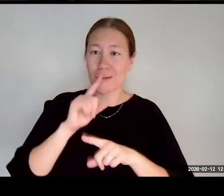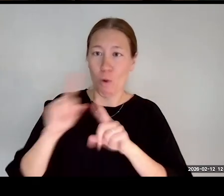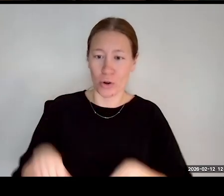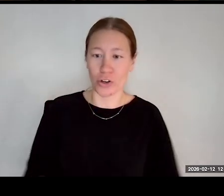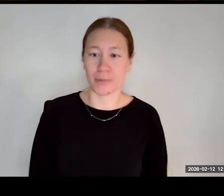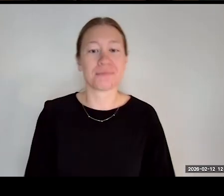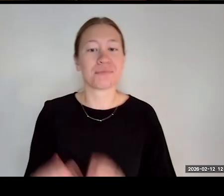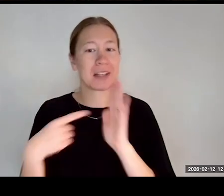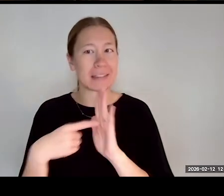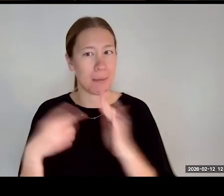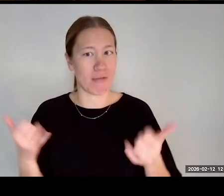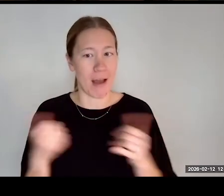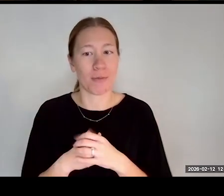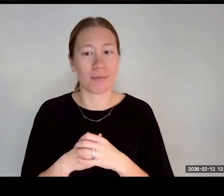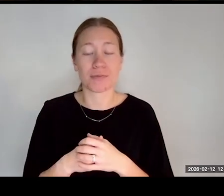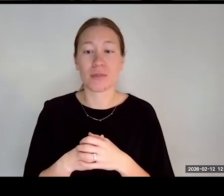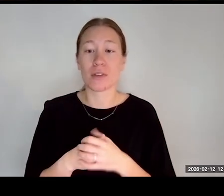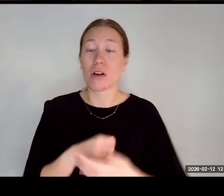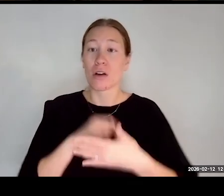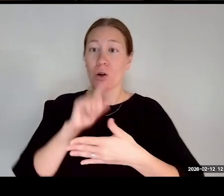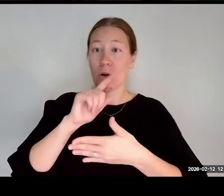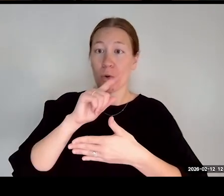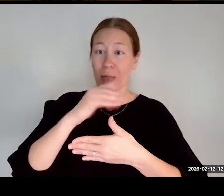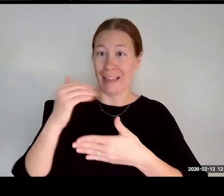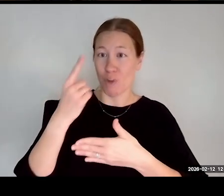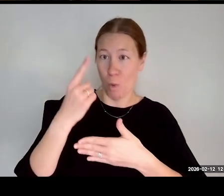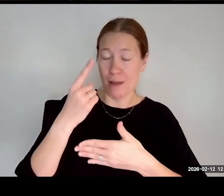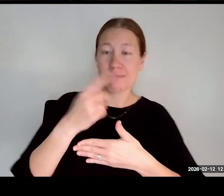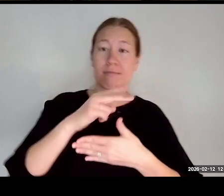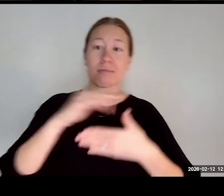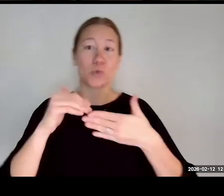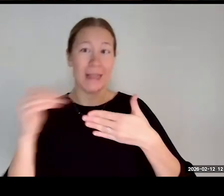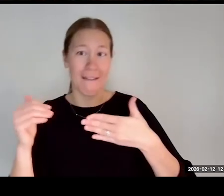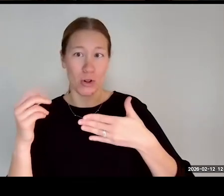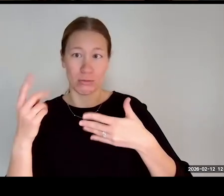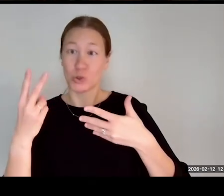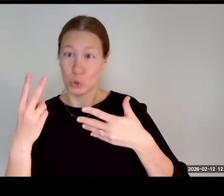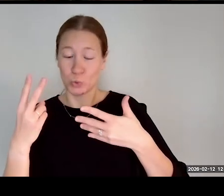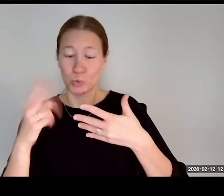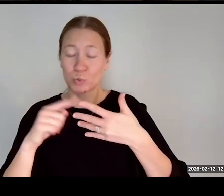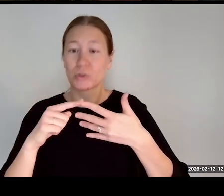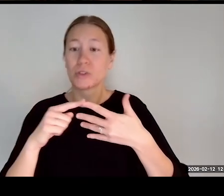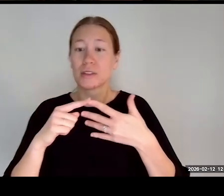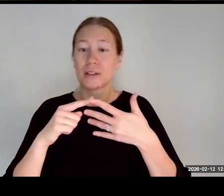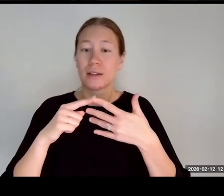where you can move from heading one to heading two for a section heading. Then from that section heading level two